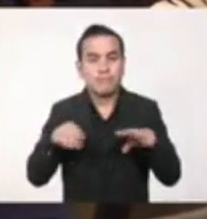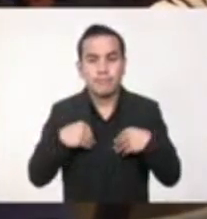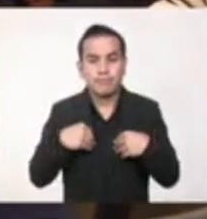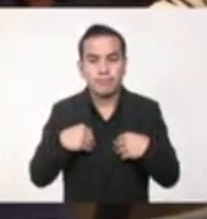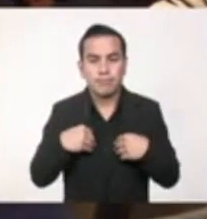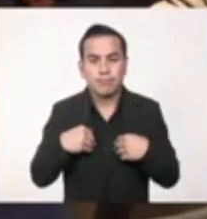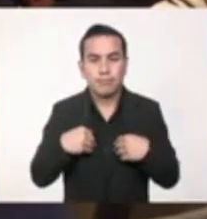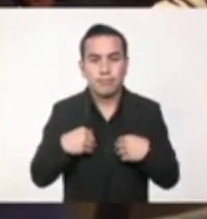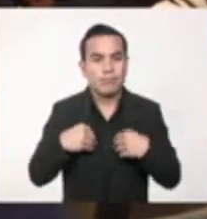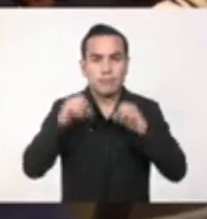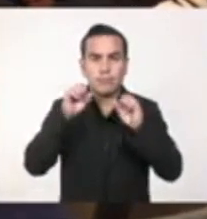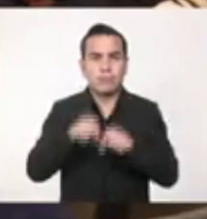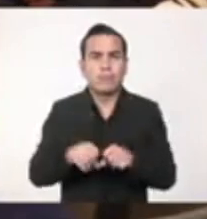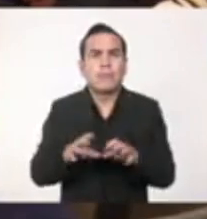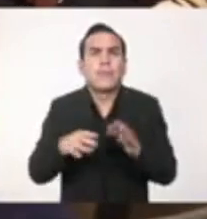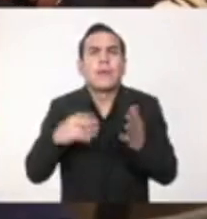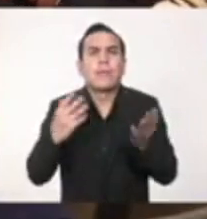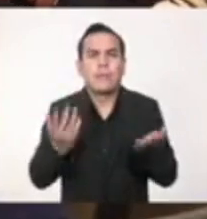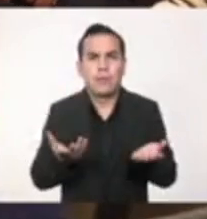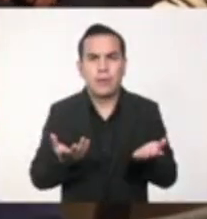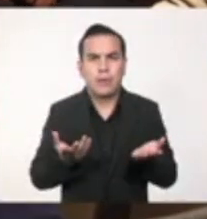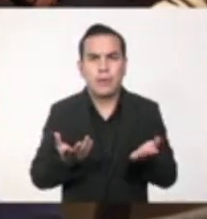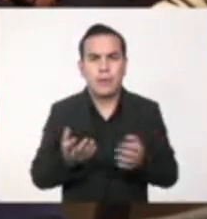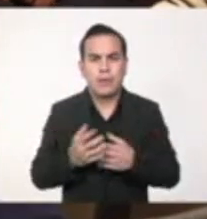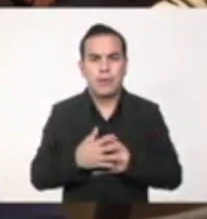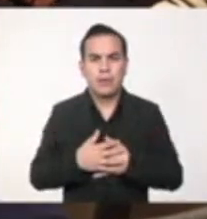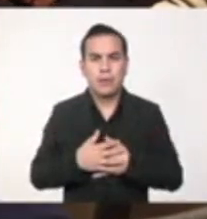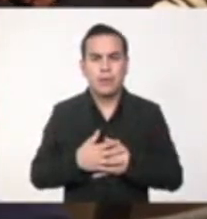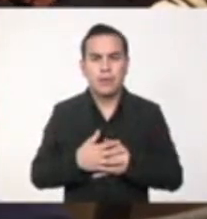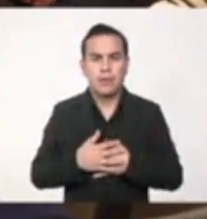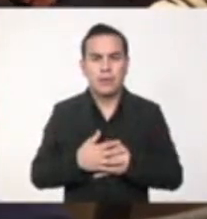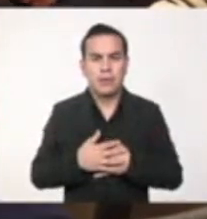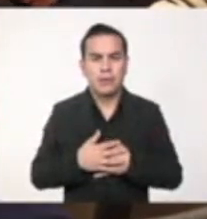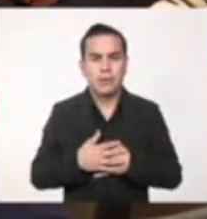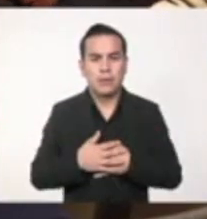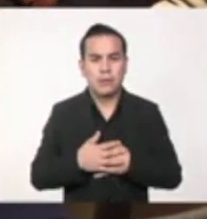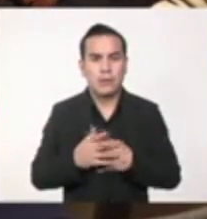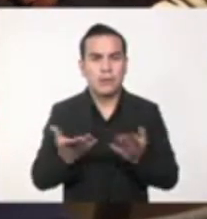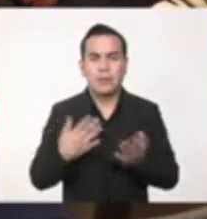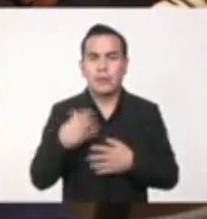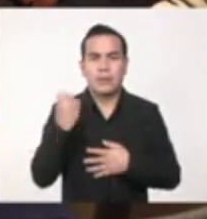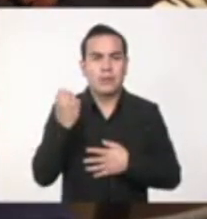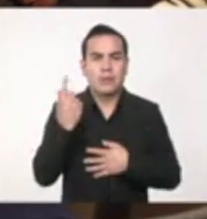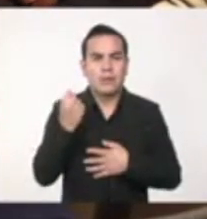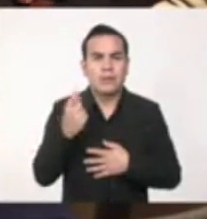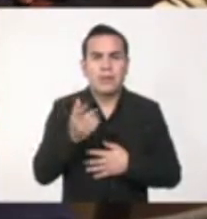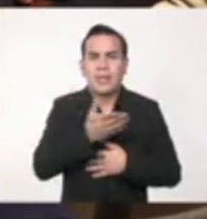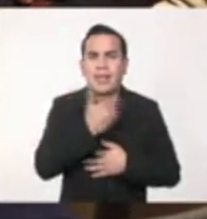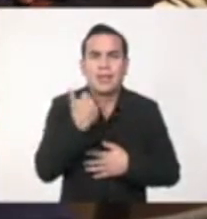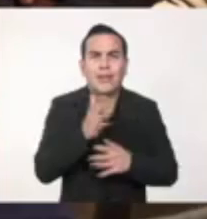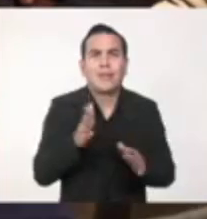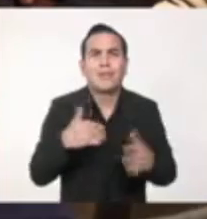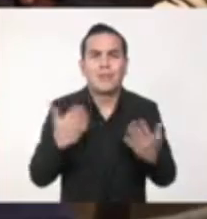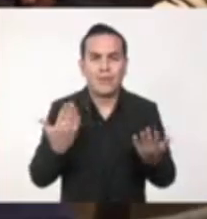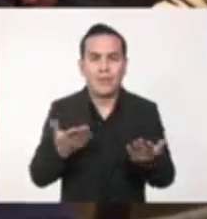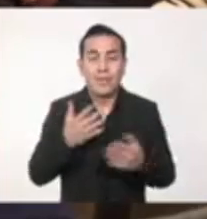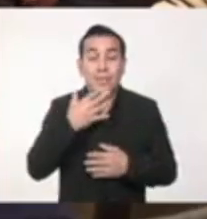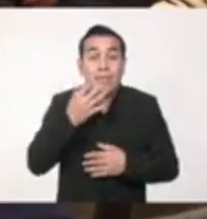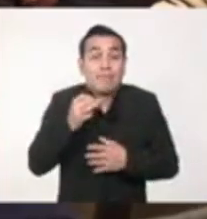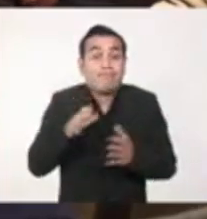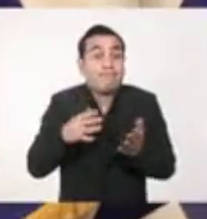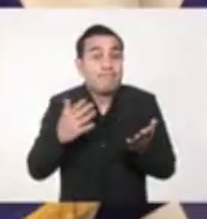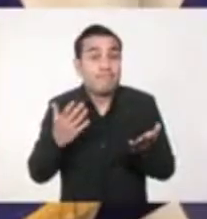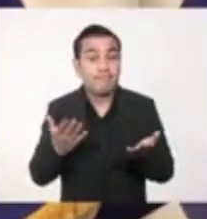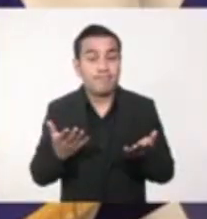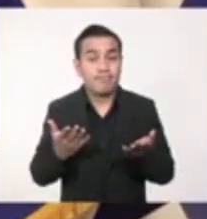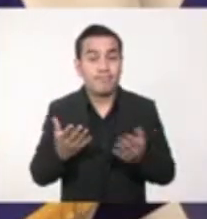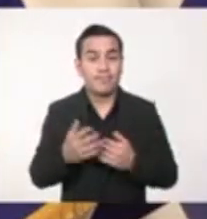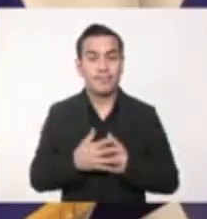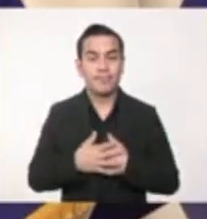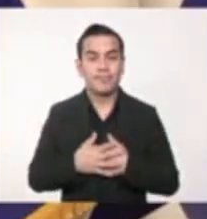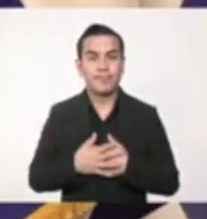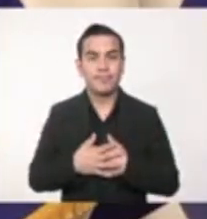they can be removed. I dont understand. So to us